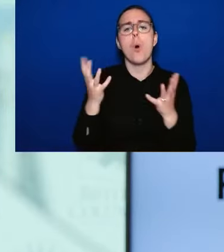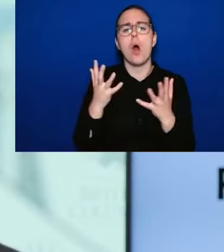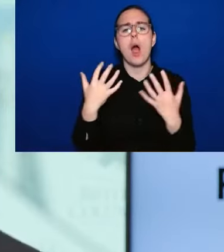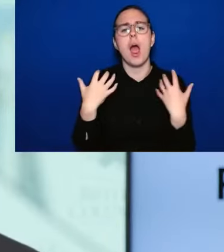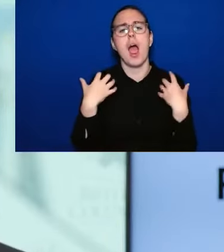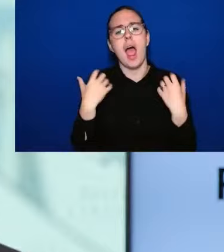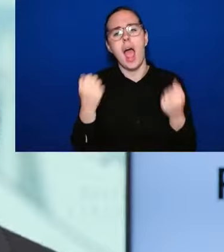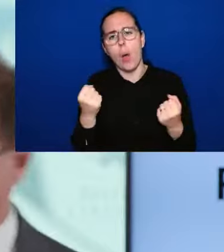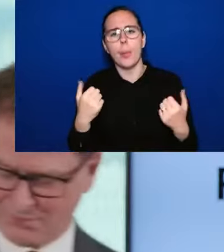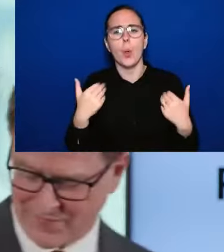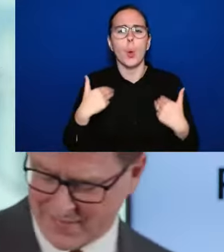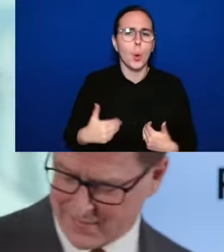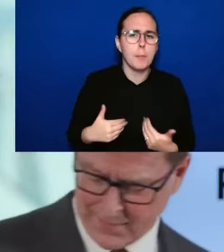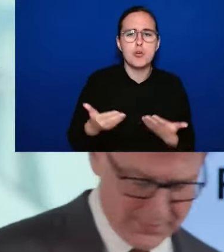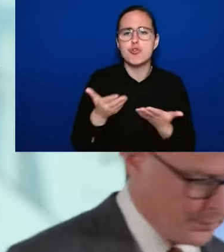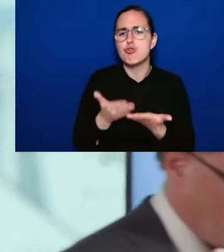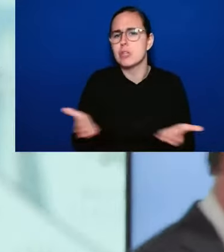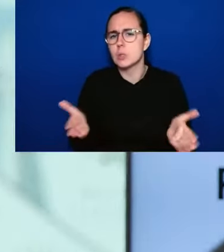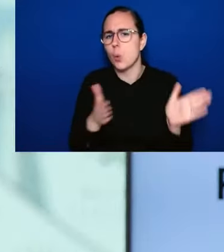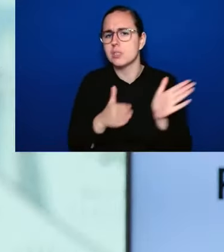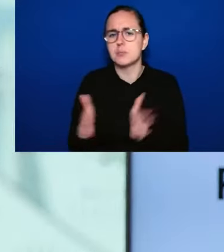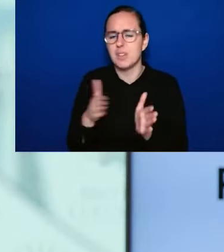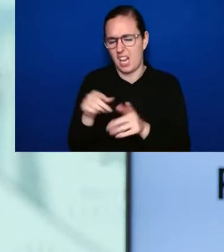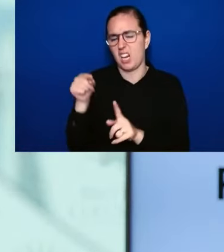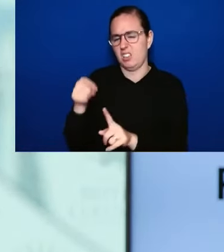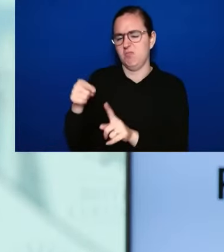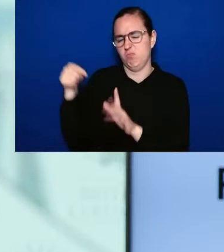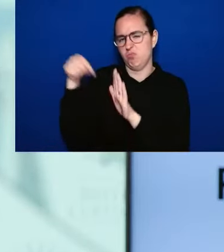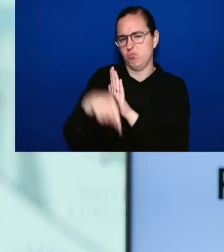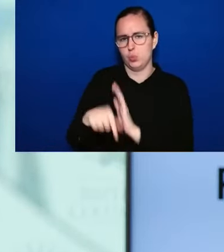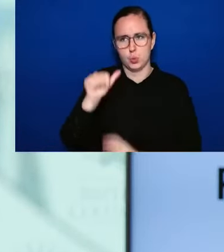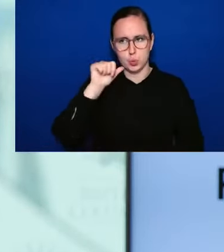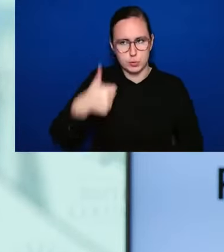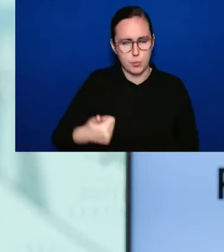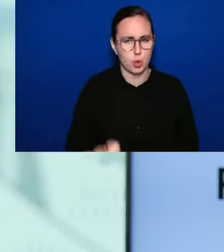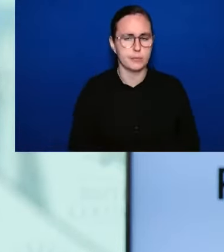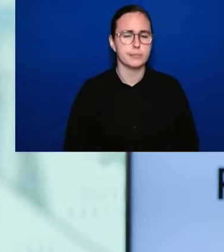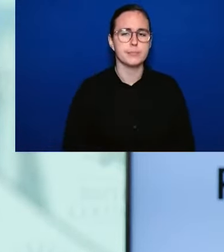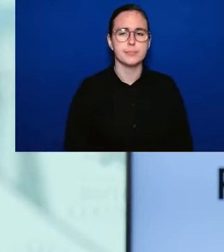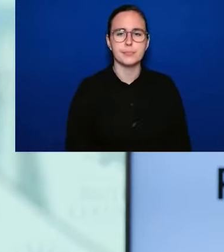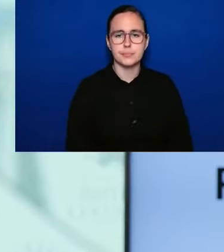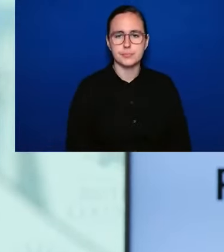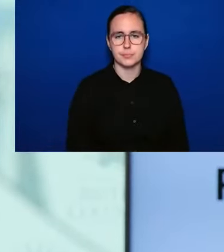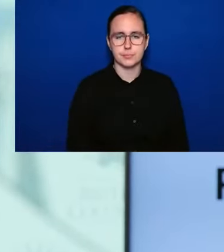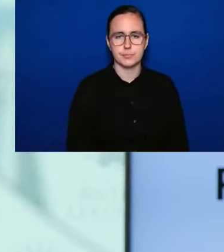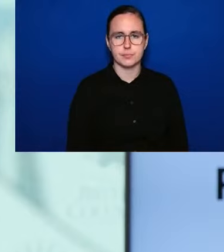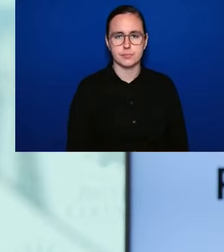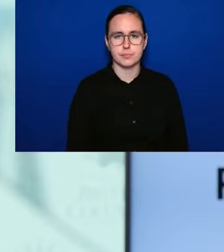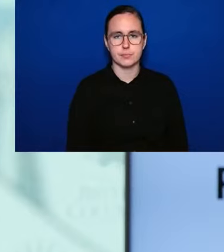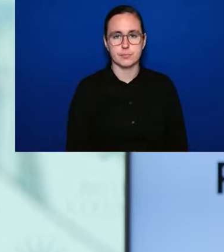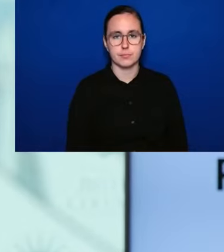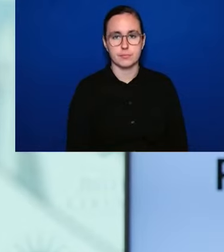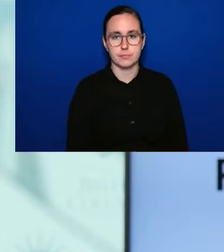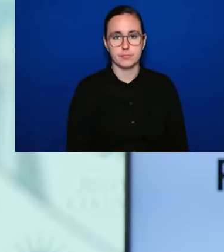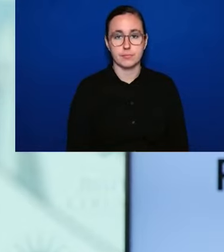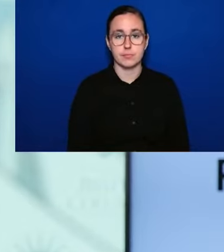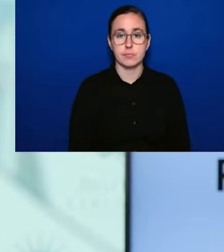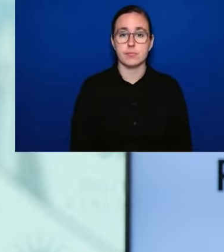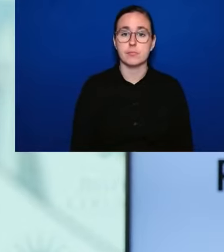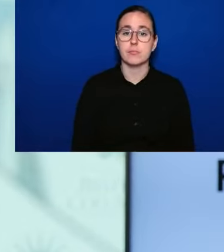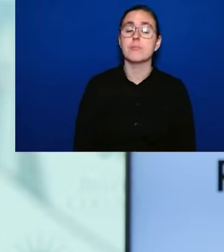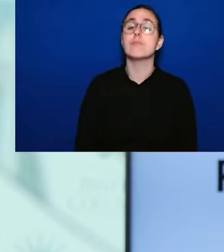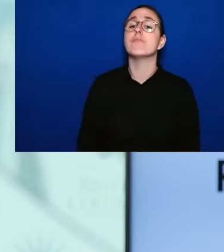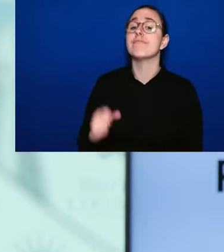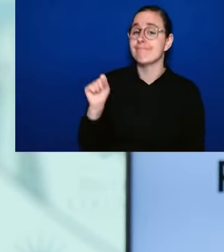your- name and who you're with.